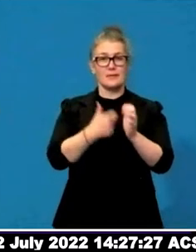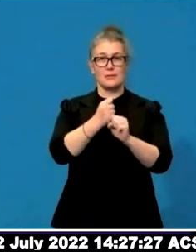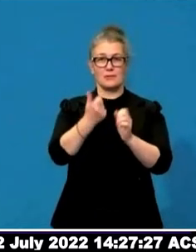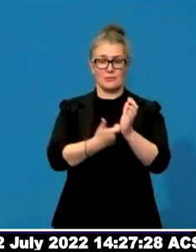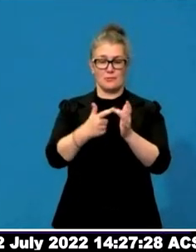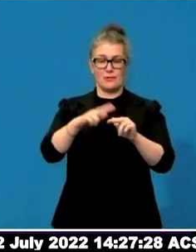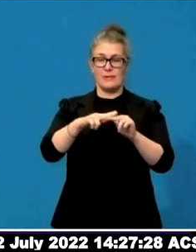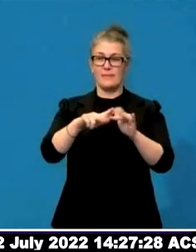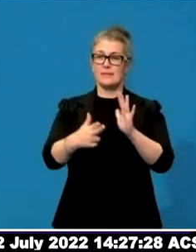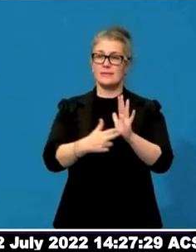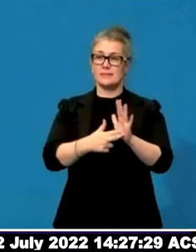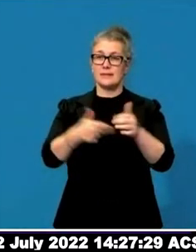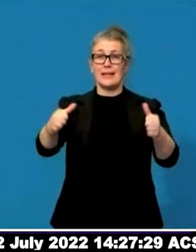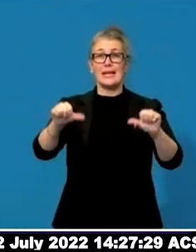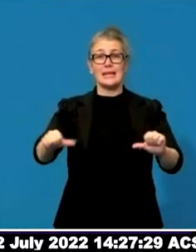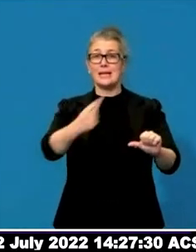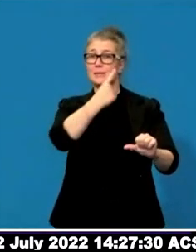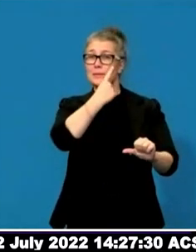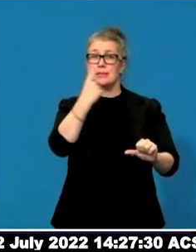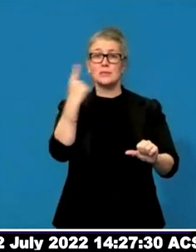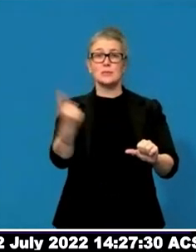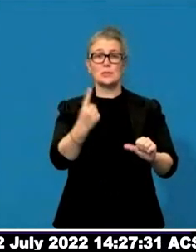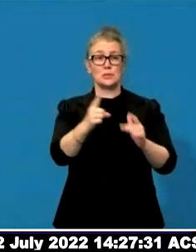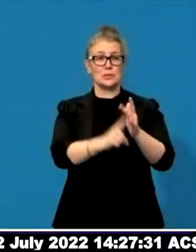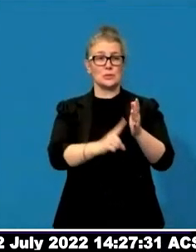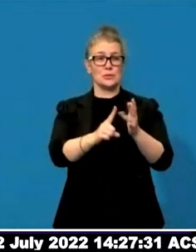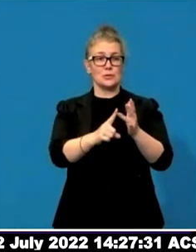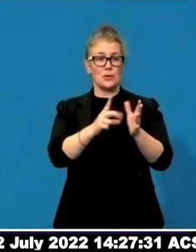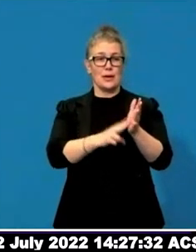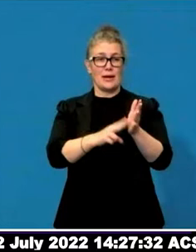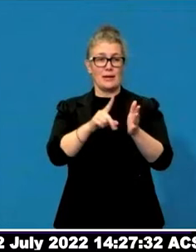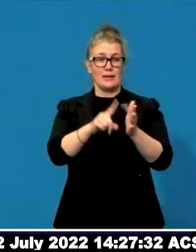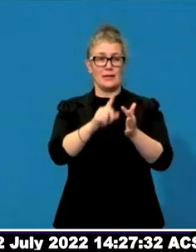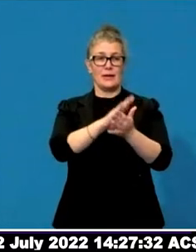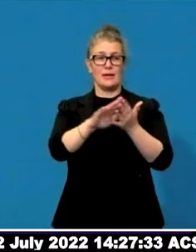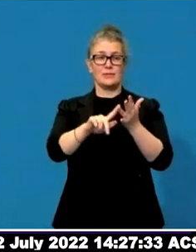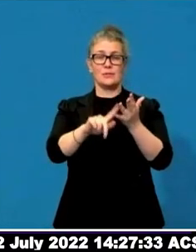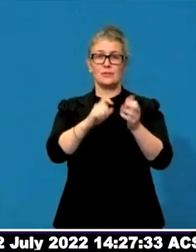The next witness is Ms Joanne Houghton, spelt H-o-u-g-h-t-o-n.